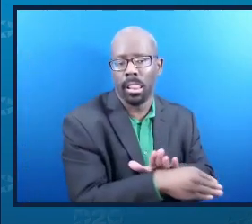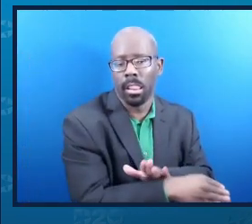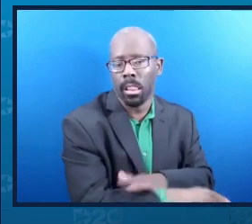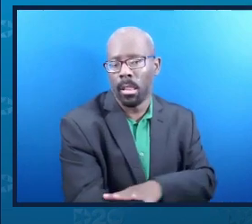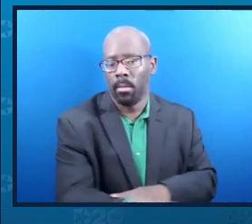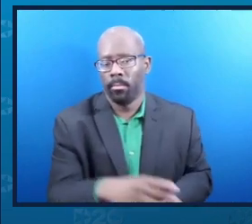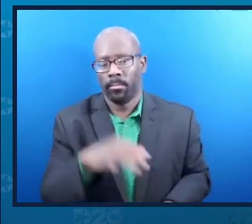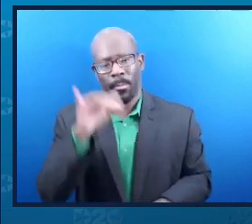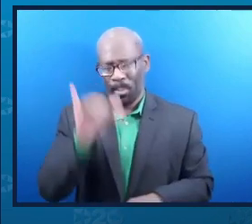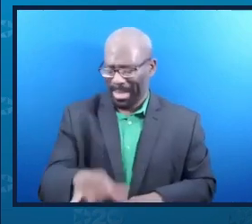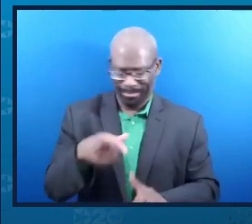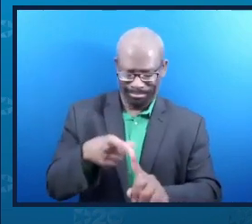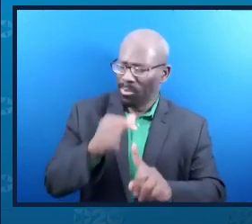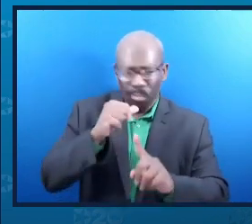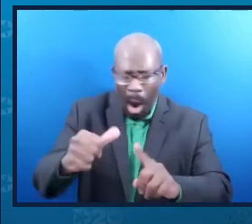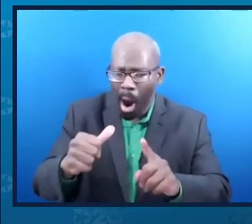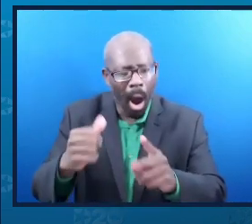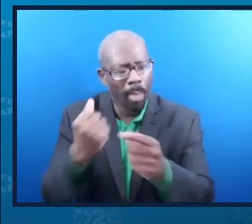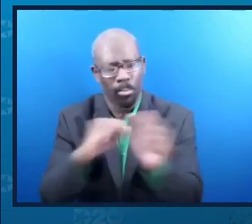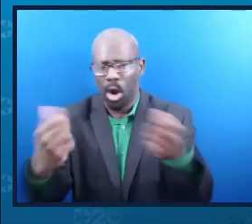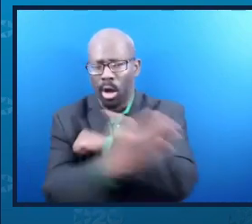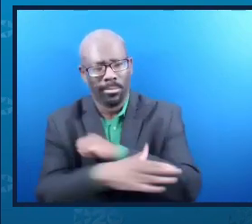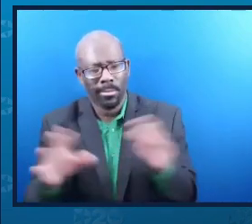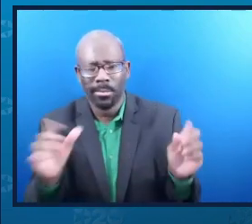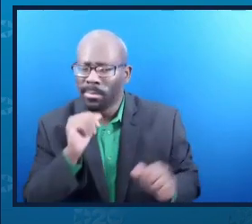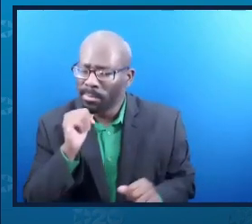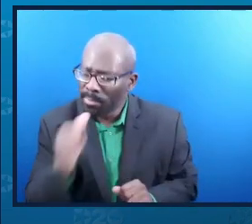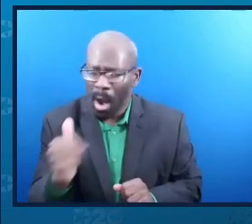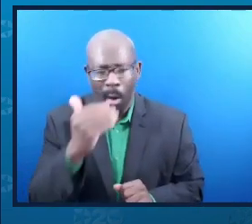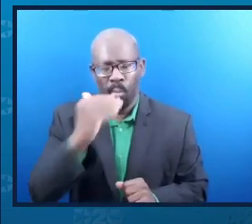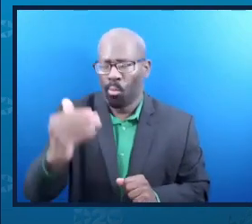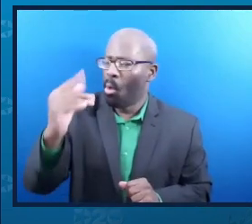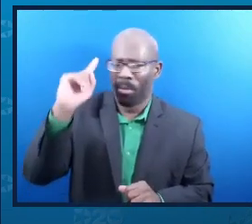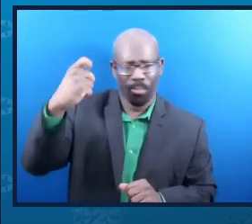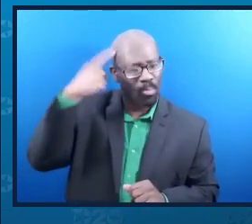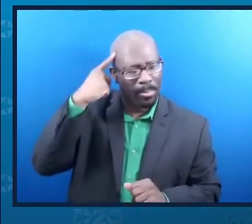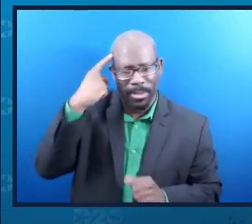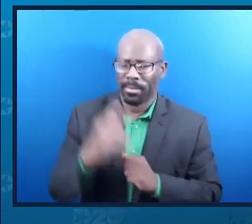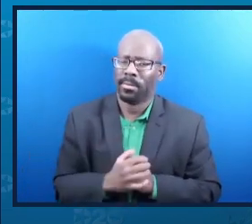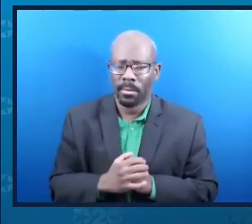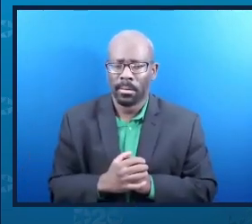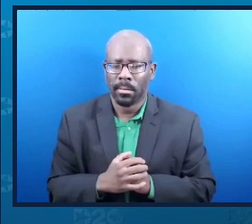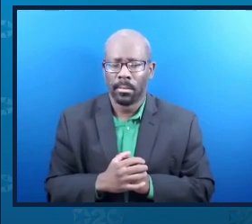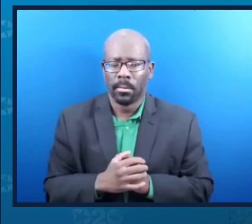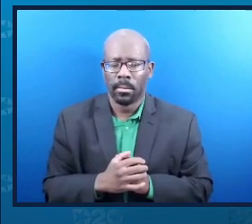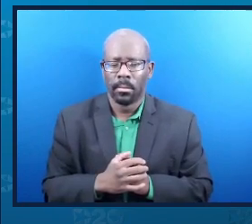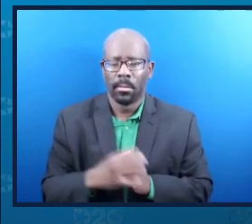UNTIL IT IS NO DEMOCRACY AT ALL.